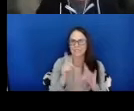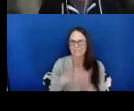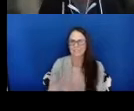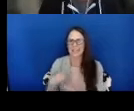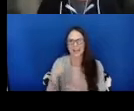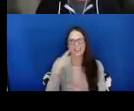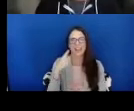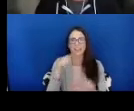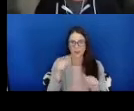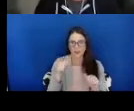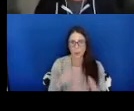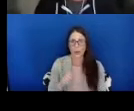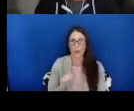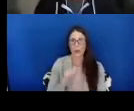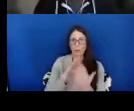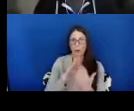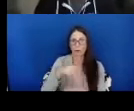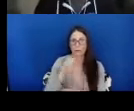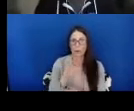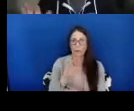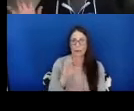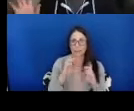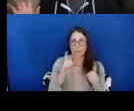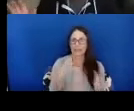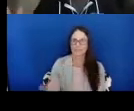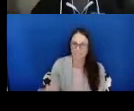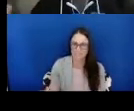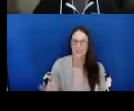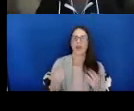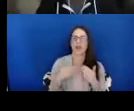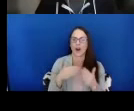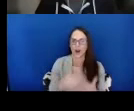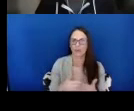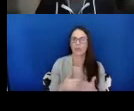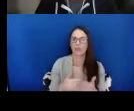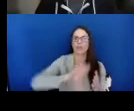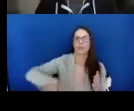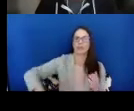education is often done to sort of push disabled students into the cracks,